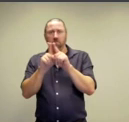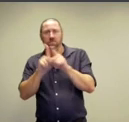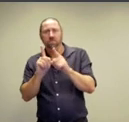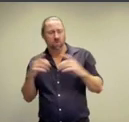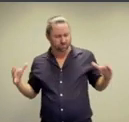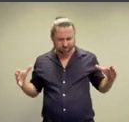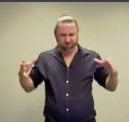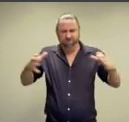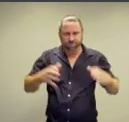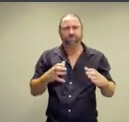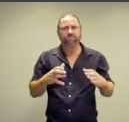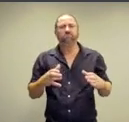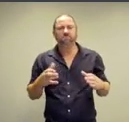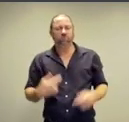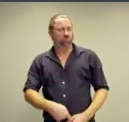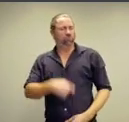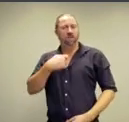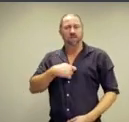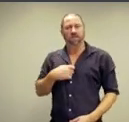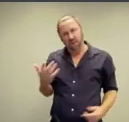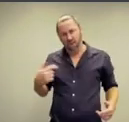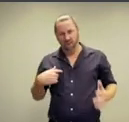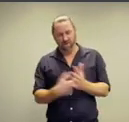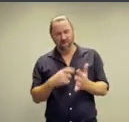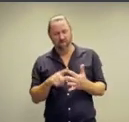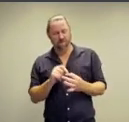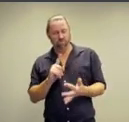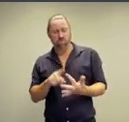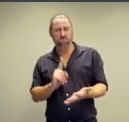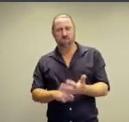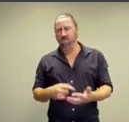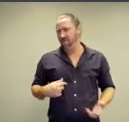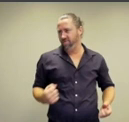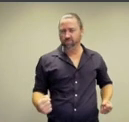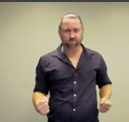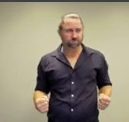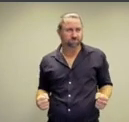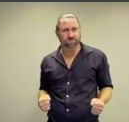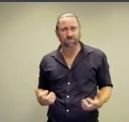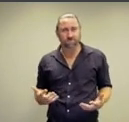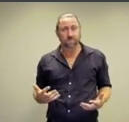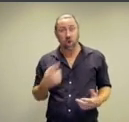this really, you know, embodied idea of rebellion,